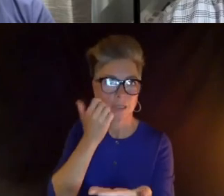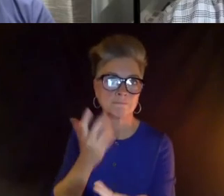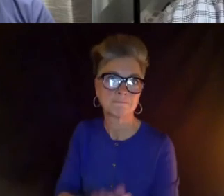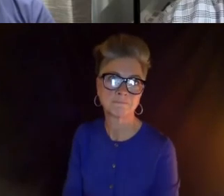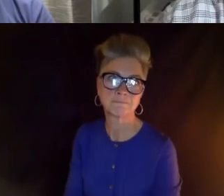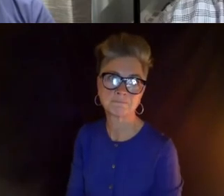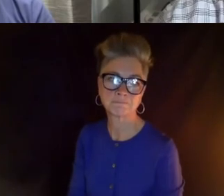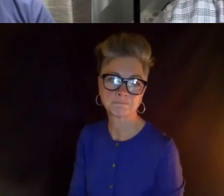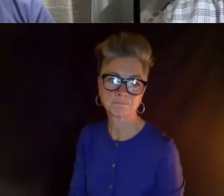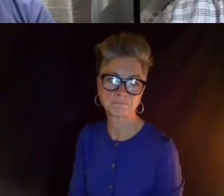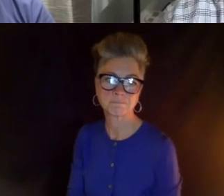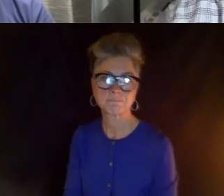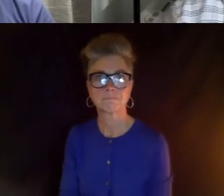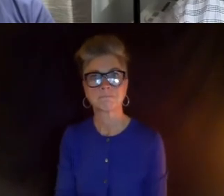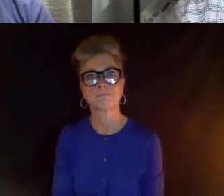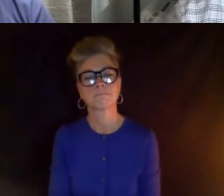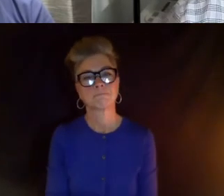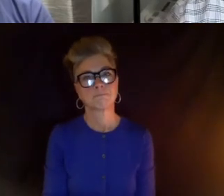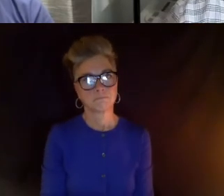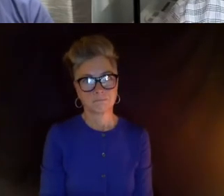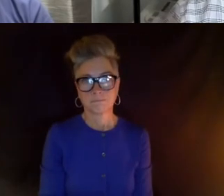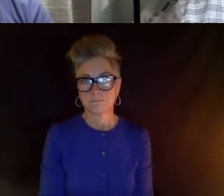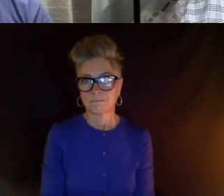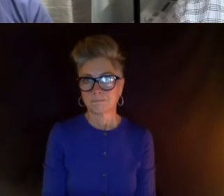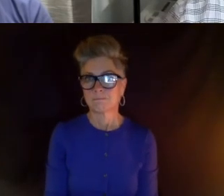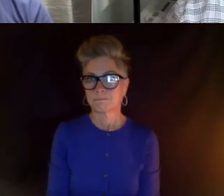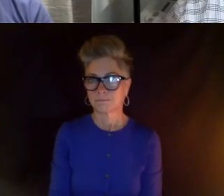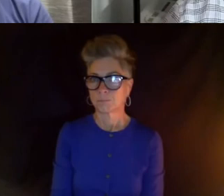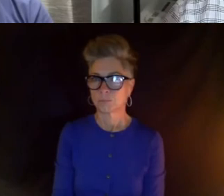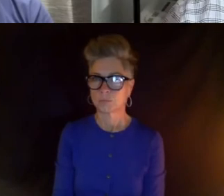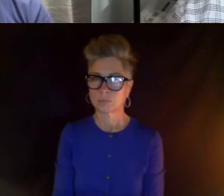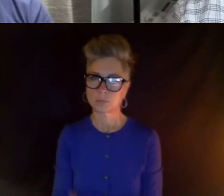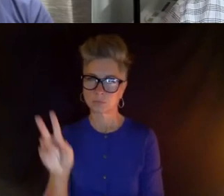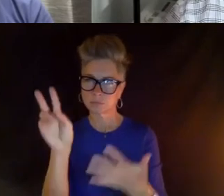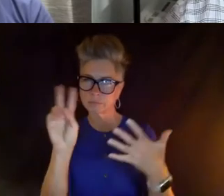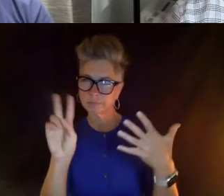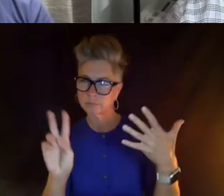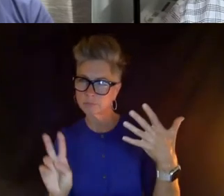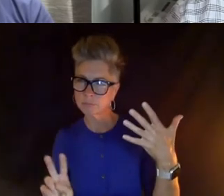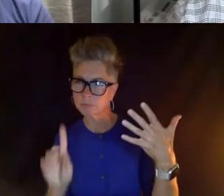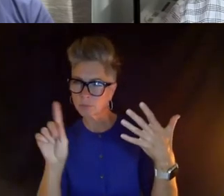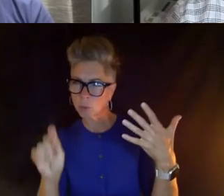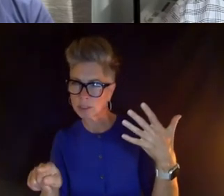Perfect. And I'm just looking at some of the other questions and that looks like a lot of them